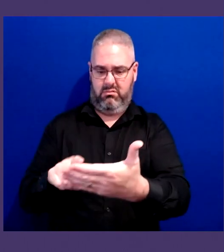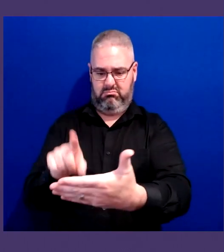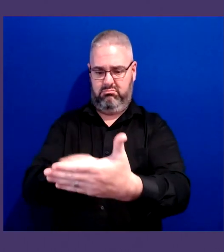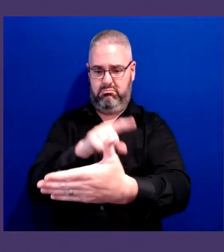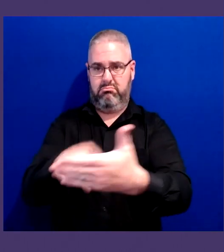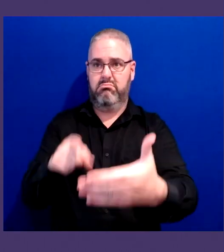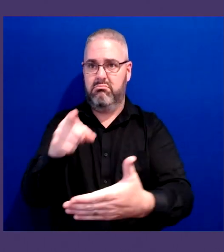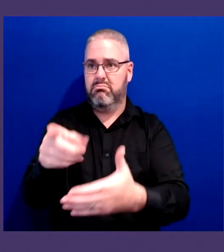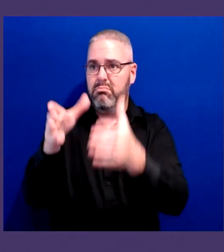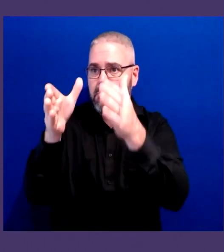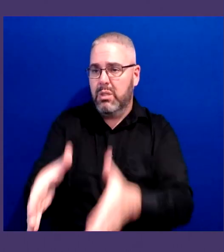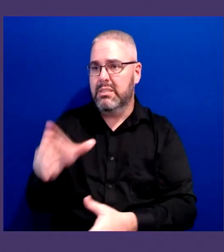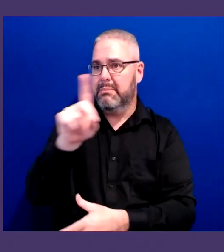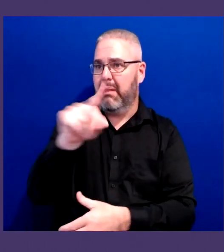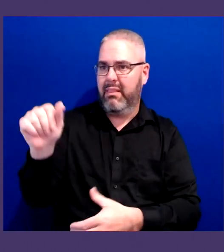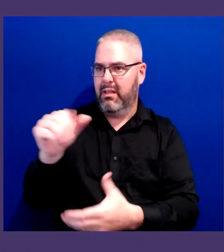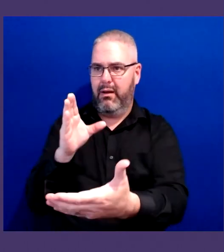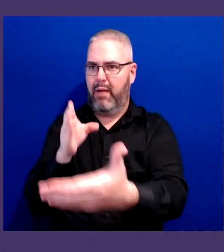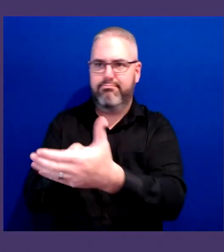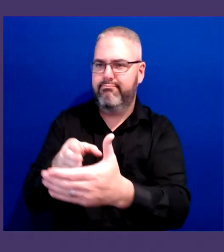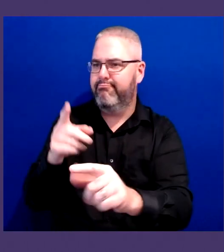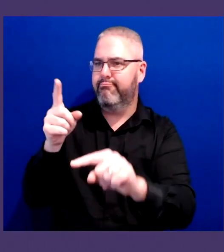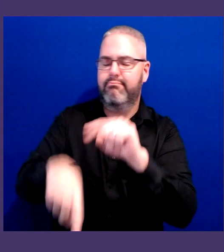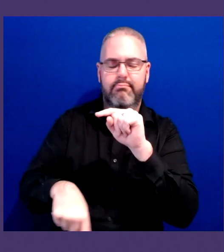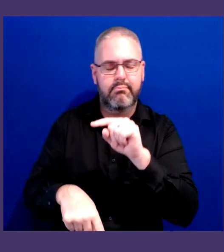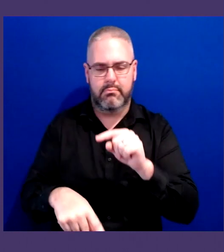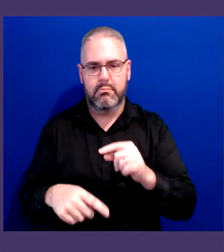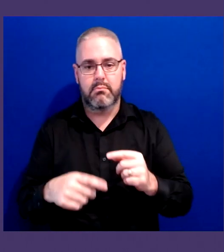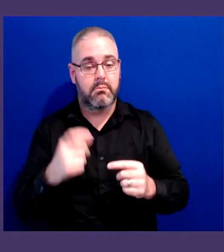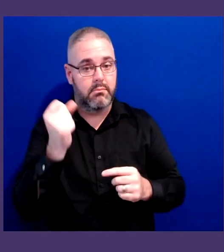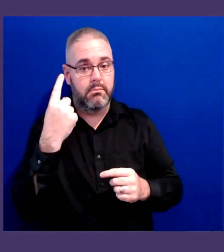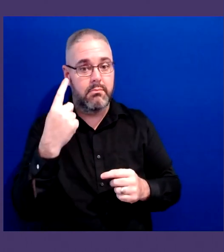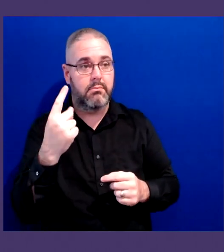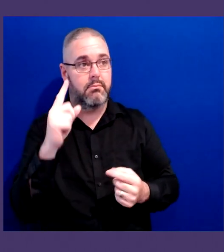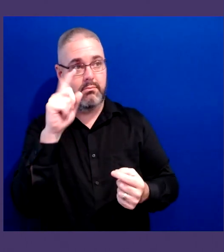and yet we do in government policy, we do in government programs,